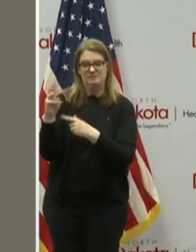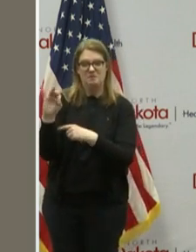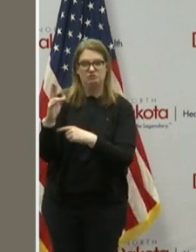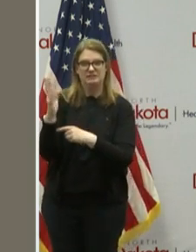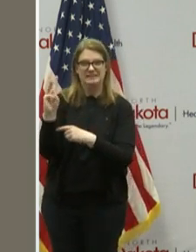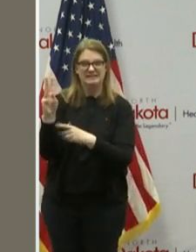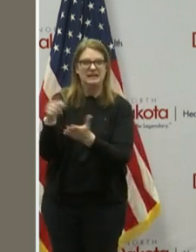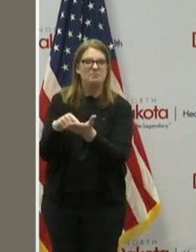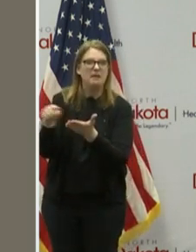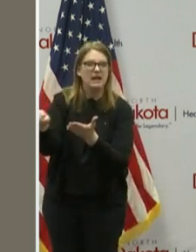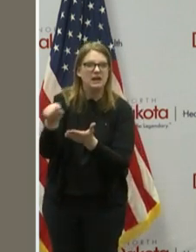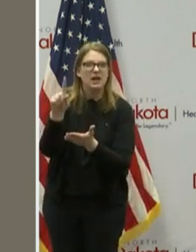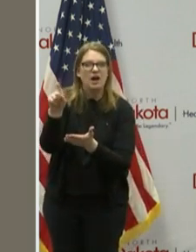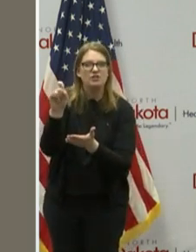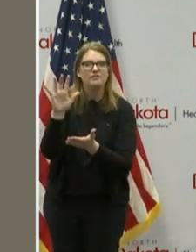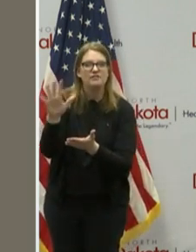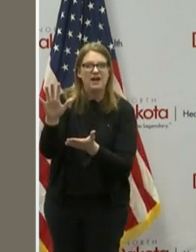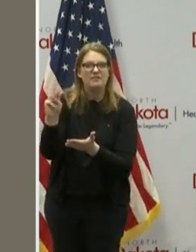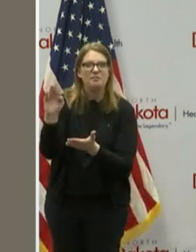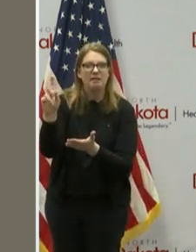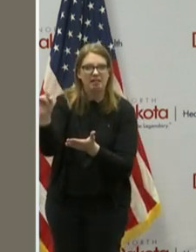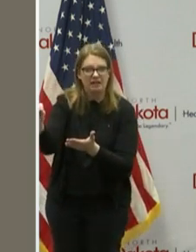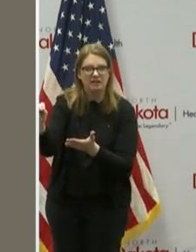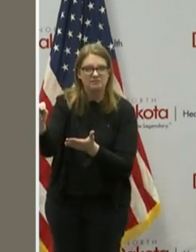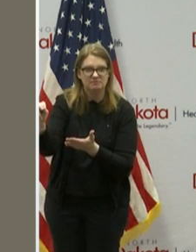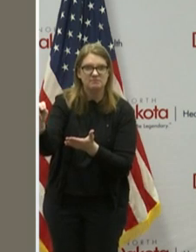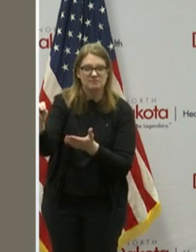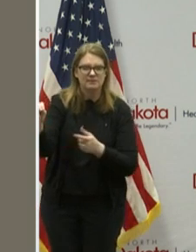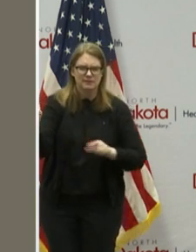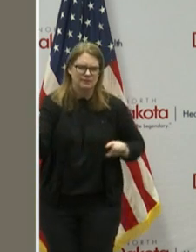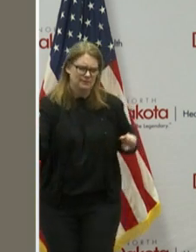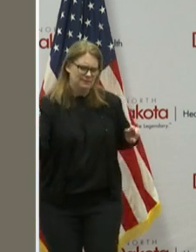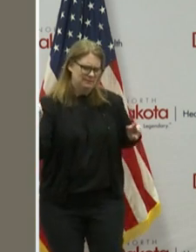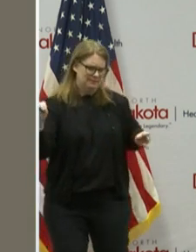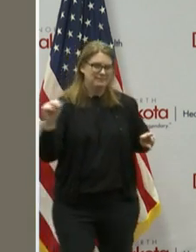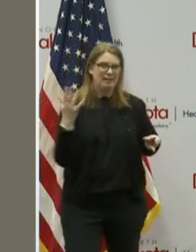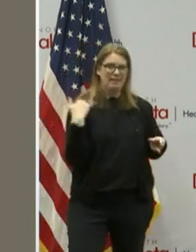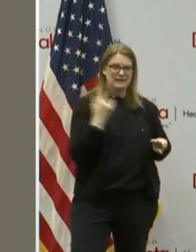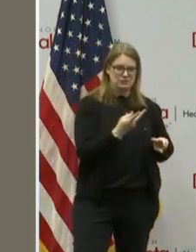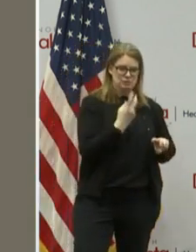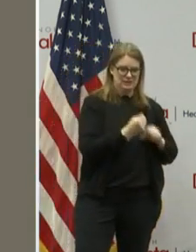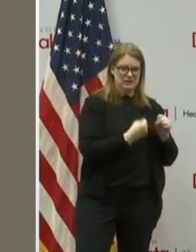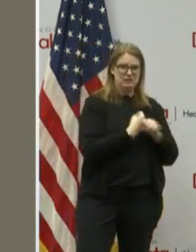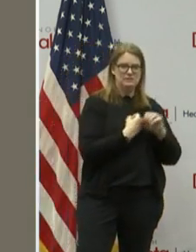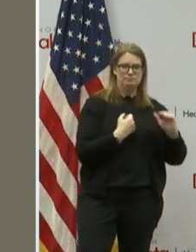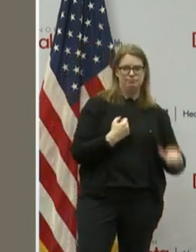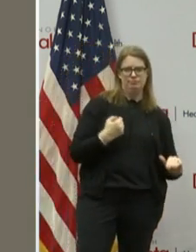MILLION. SO WE HAVE SINCE MARCH 16th PAID OUT MORE THAN